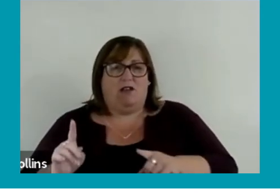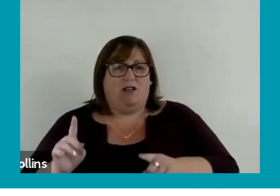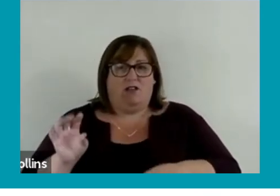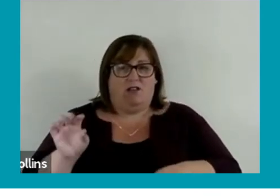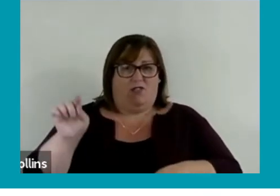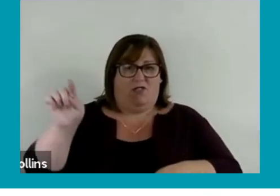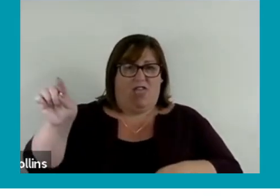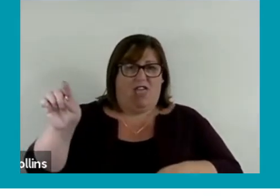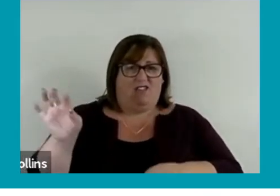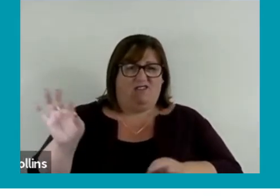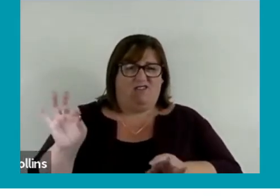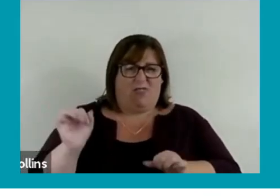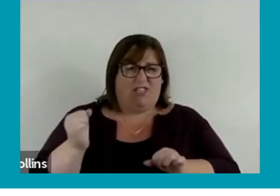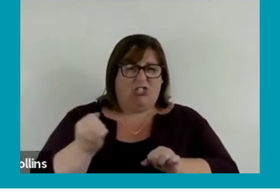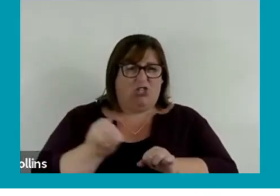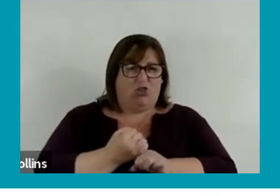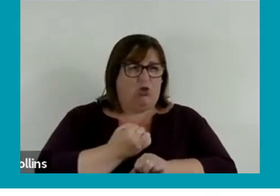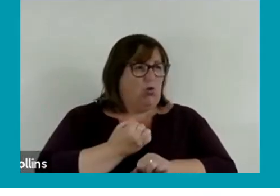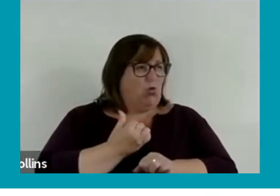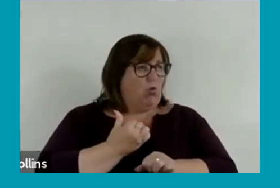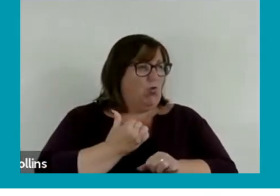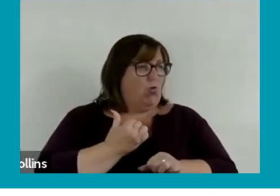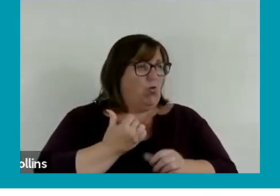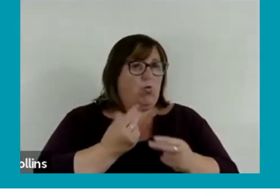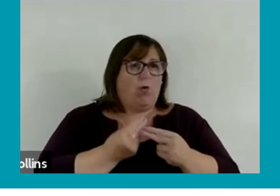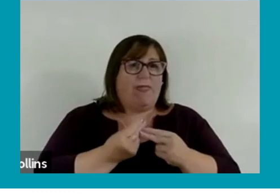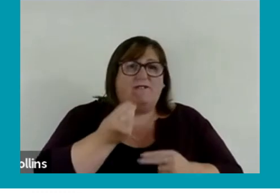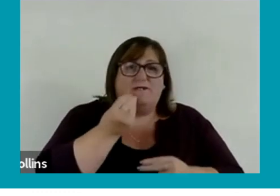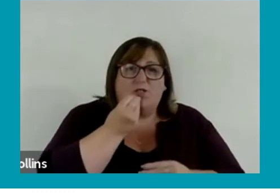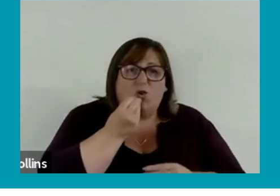um and then you've got the whole of john lewis as well you've got all the different